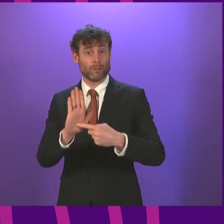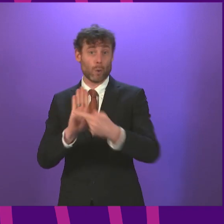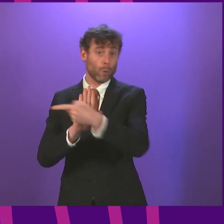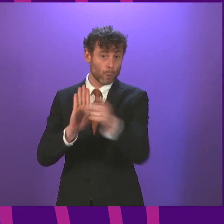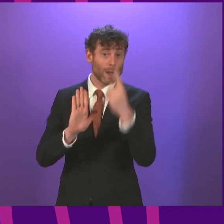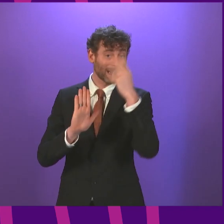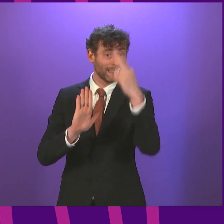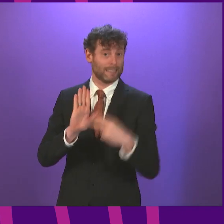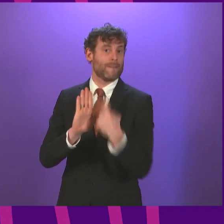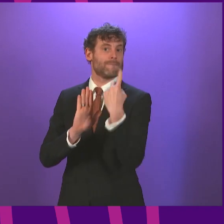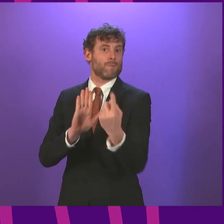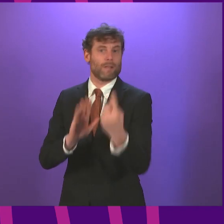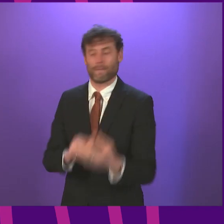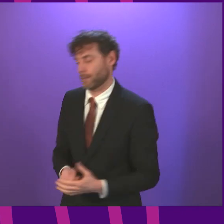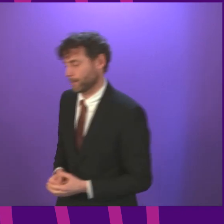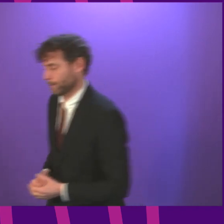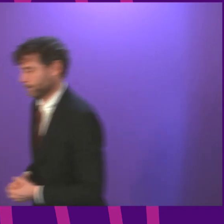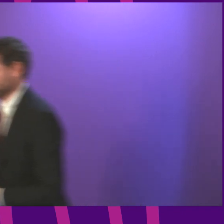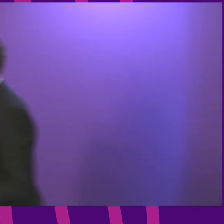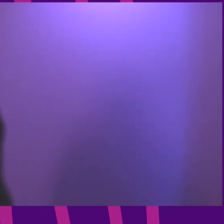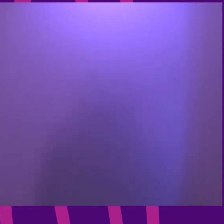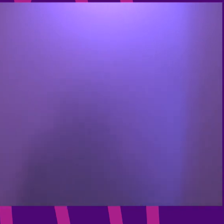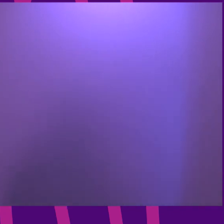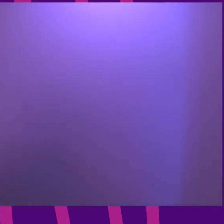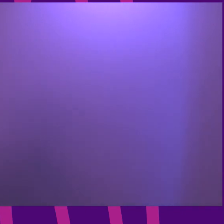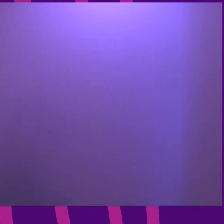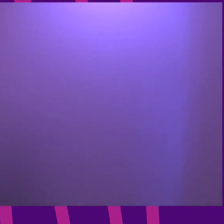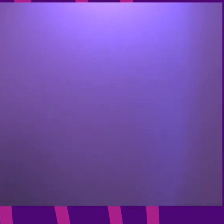Ruth Davidson: At her committee appearance, the First Minister